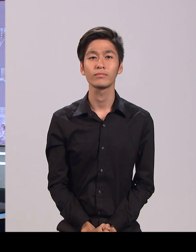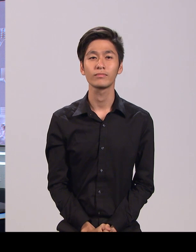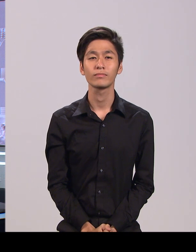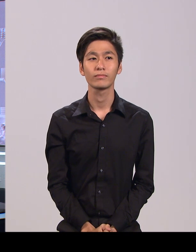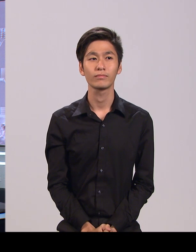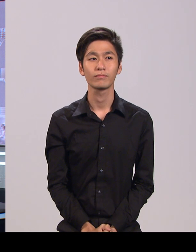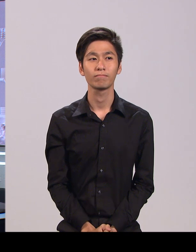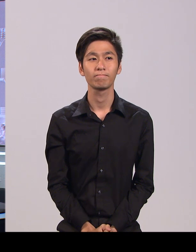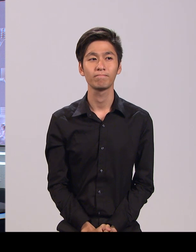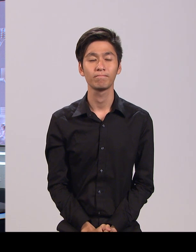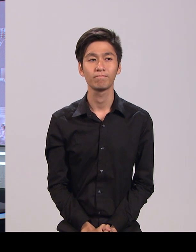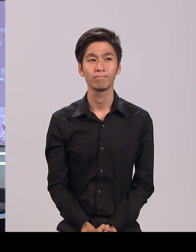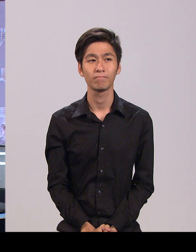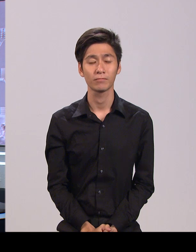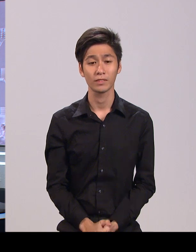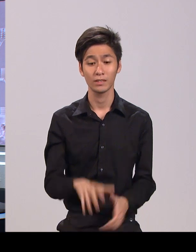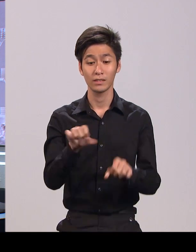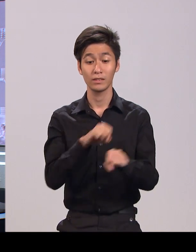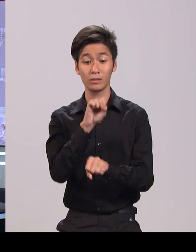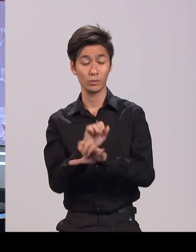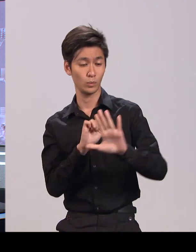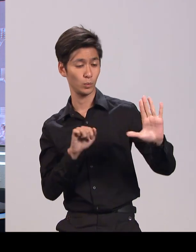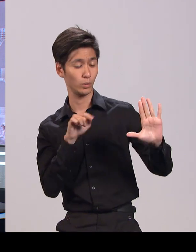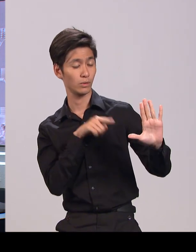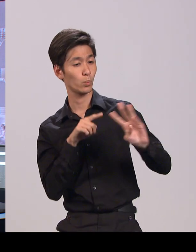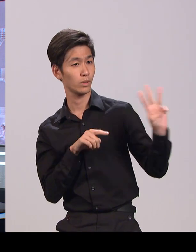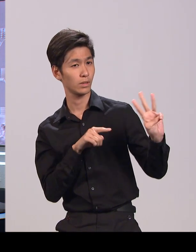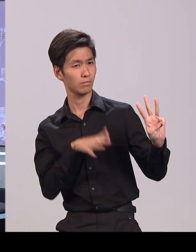Physically, the Western part of Singapore will be transformed.